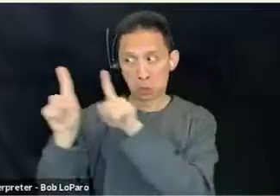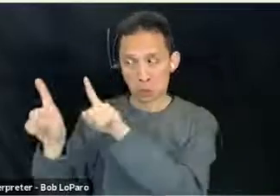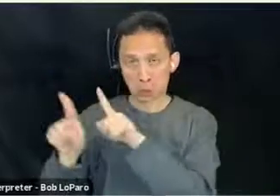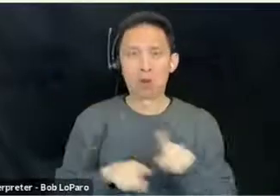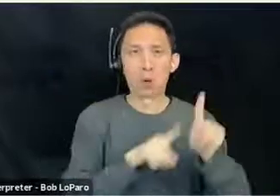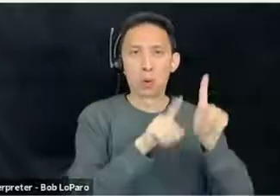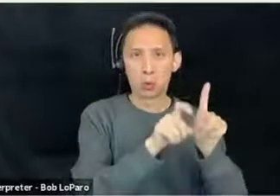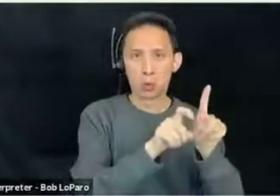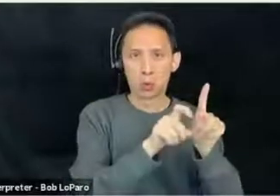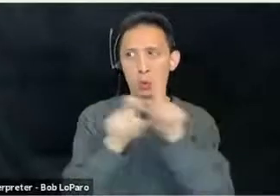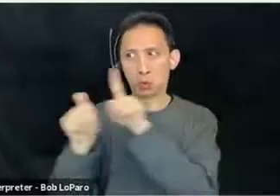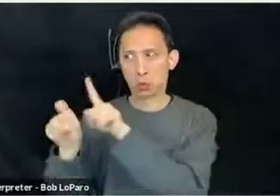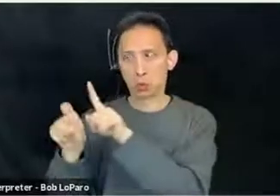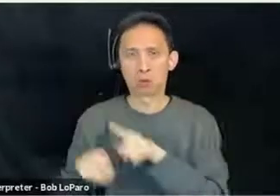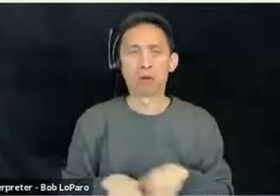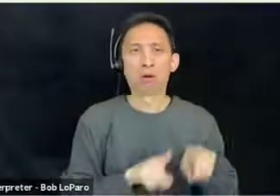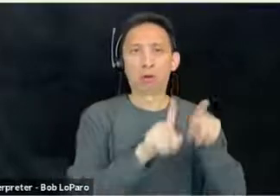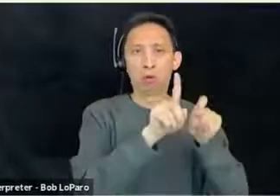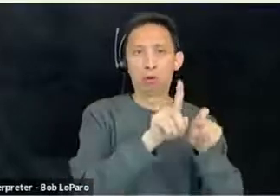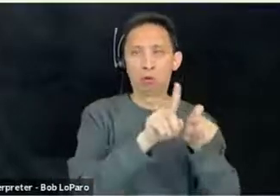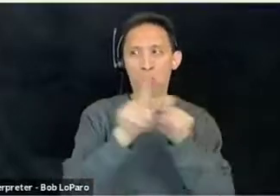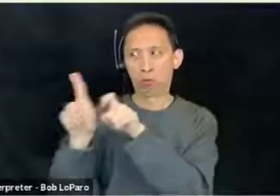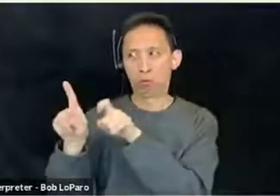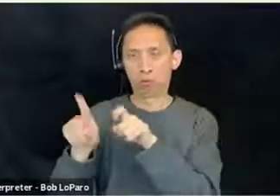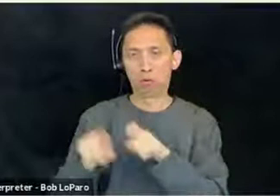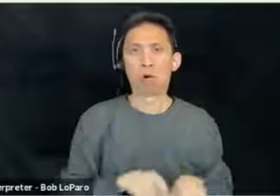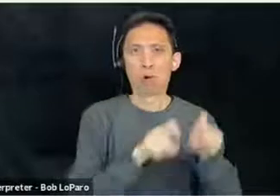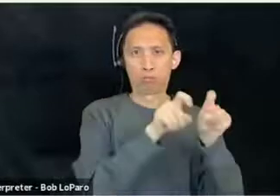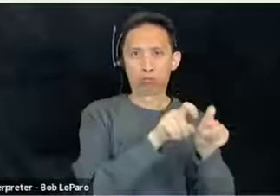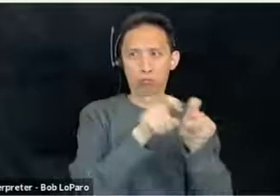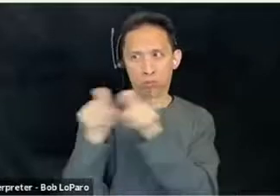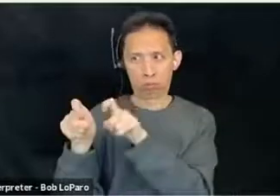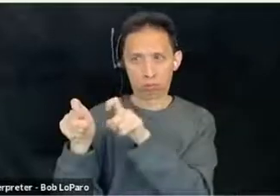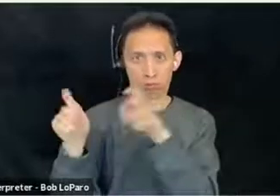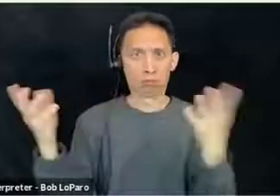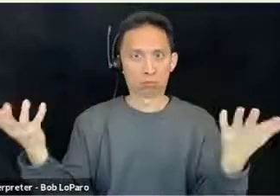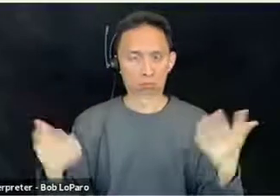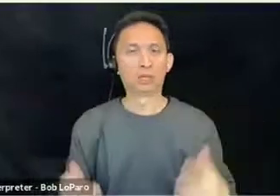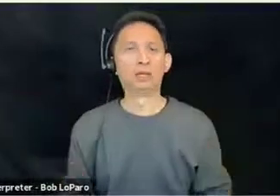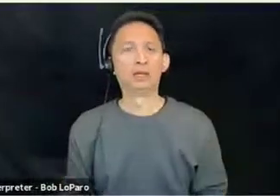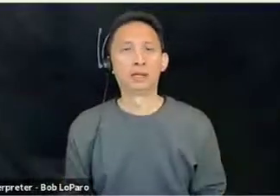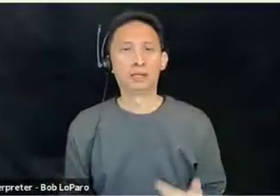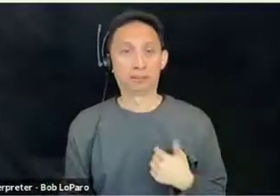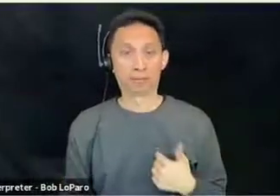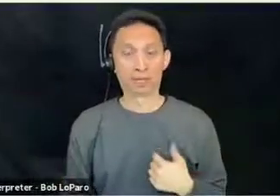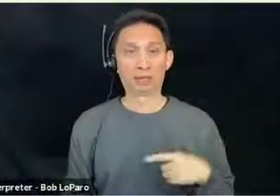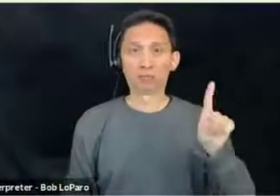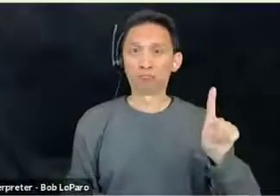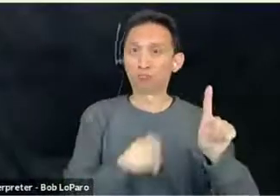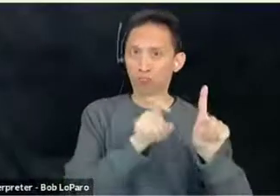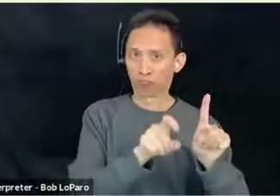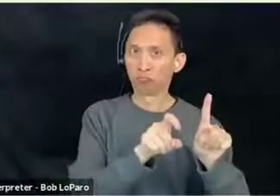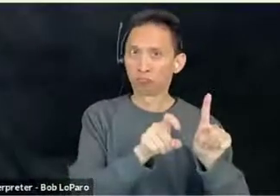but I had a copy of the working gene and a copy of the non-working gene.